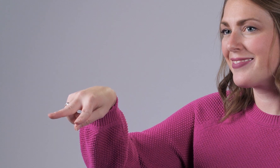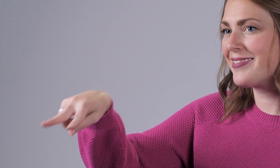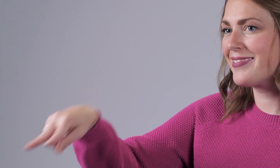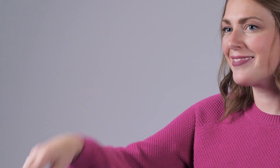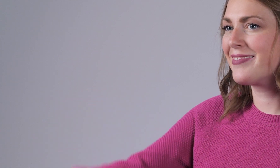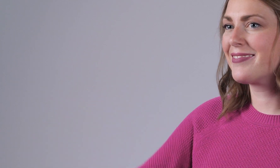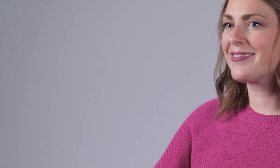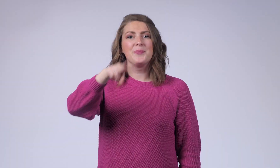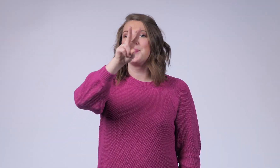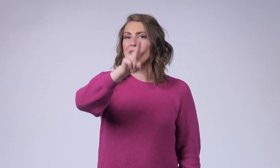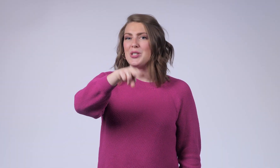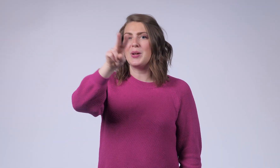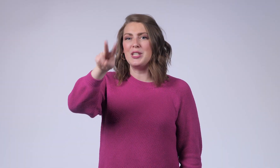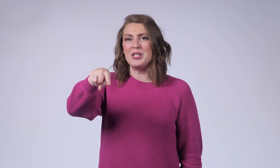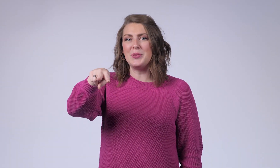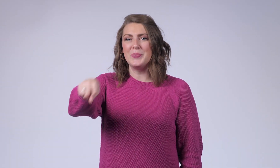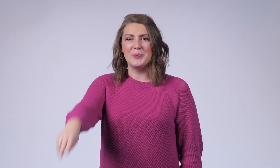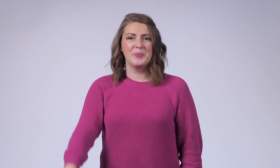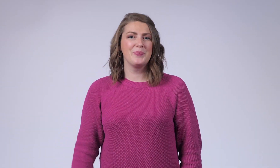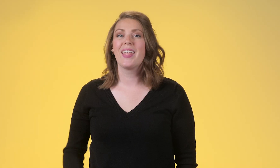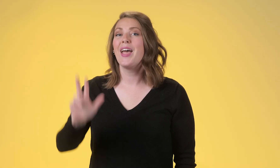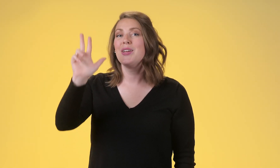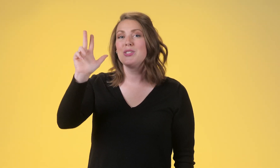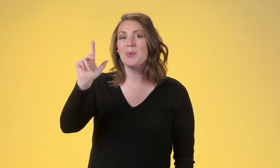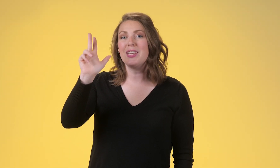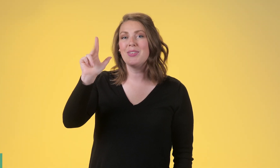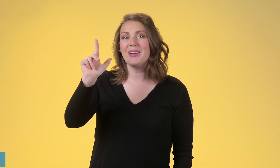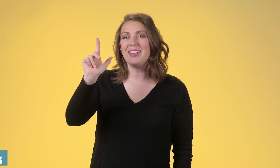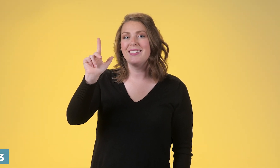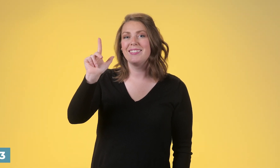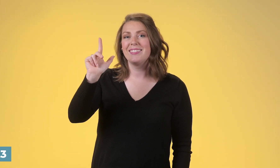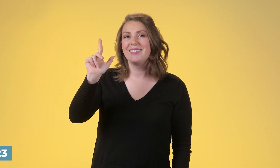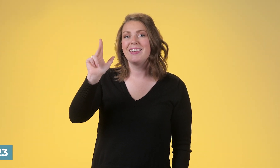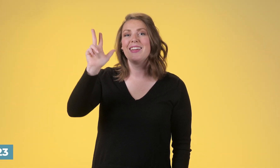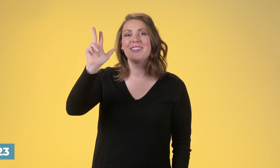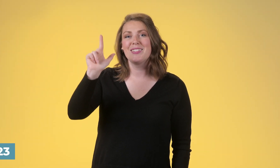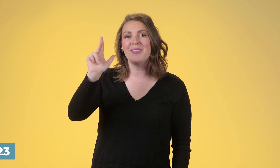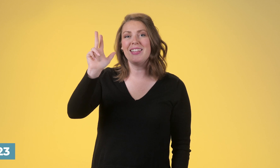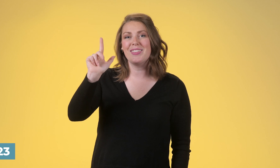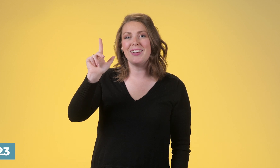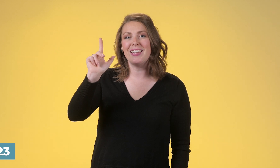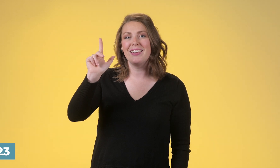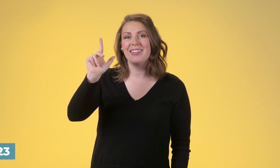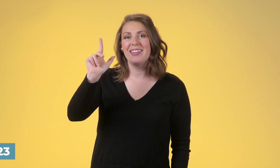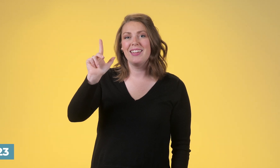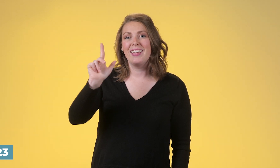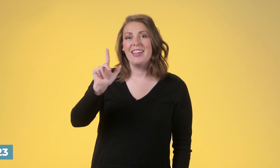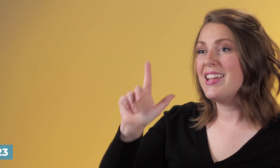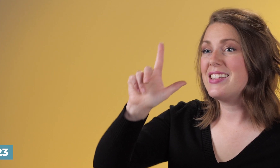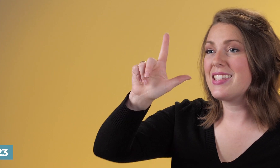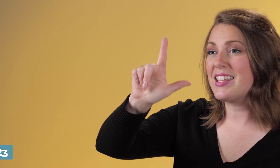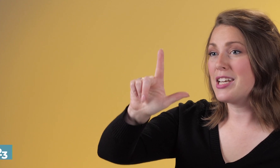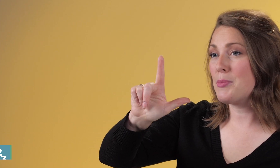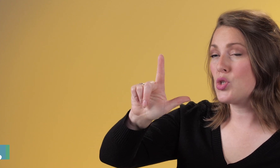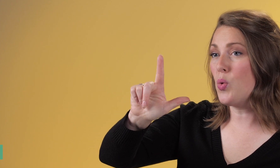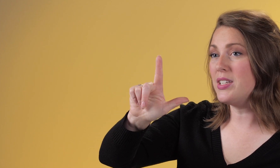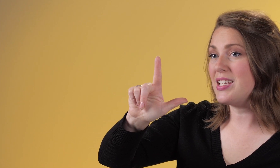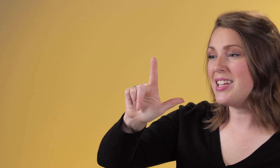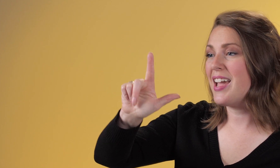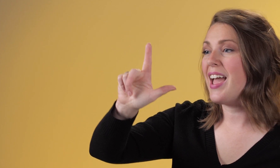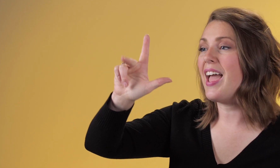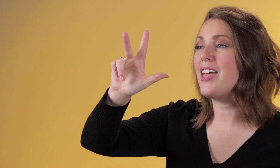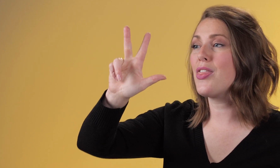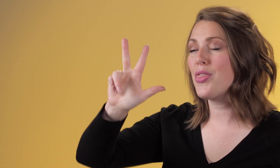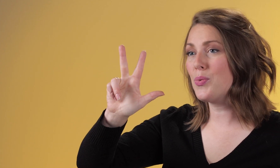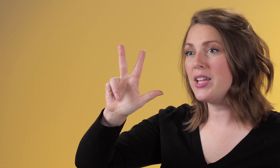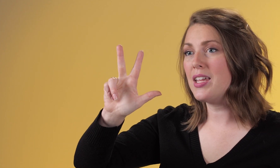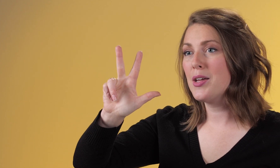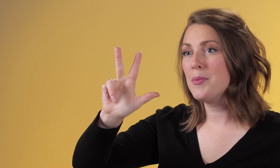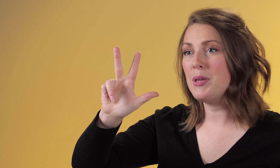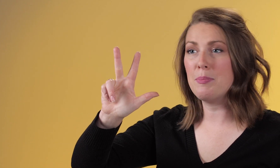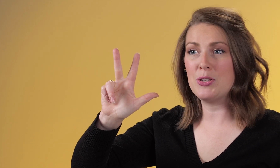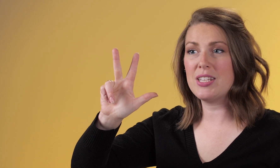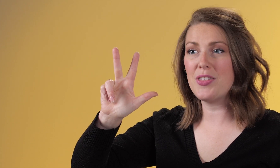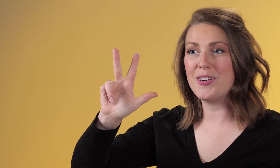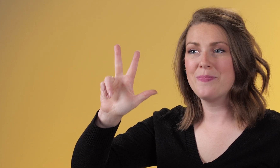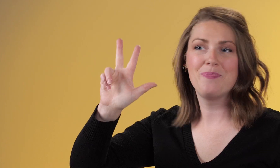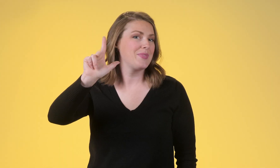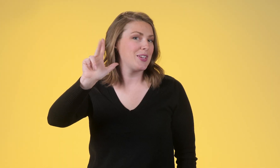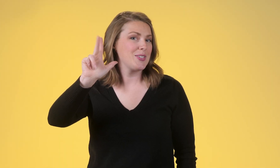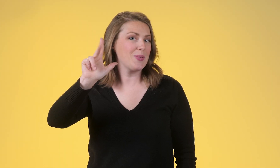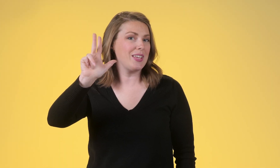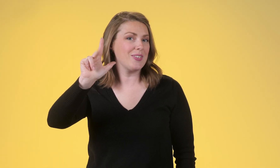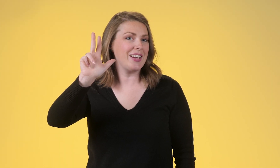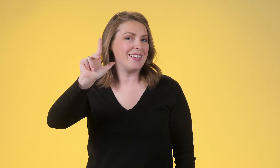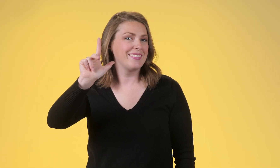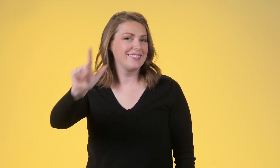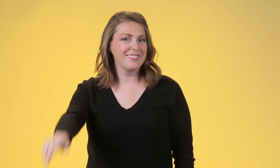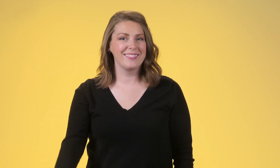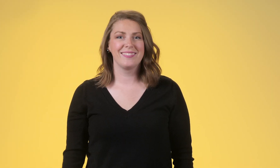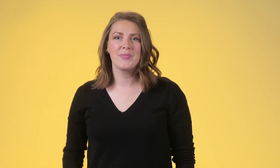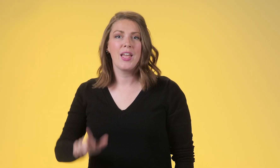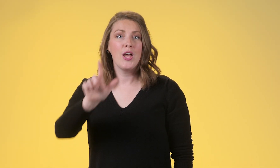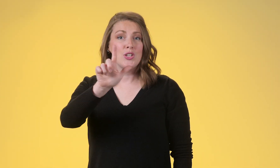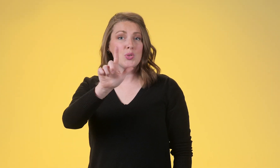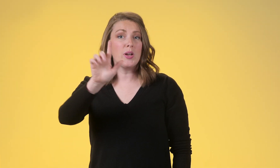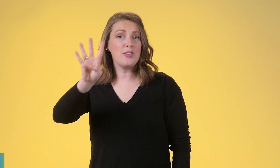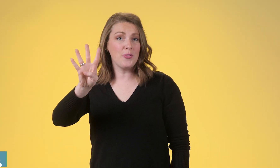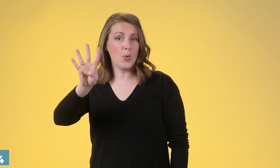and bouncing it '22.' 'Twenty-three, 23 it's like the number 20 and 3 being put together '23.' 'Twenty-four,